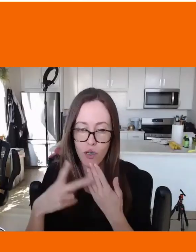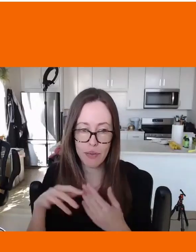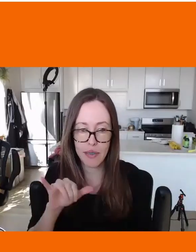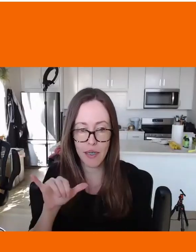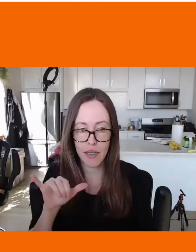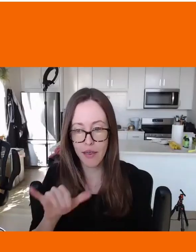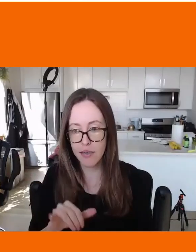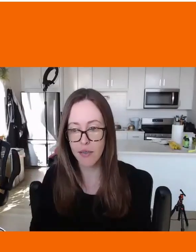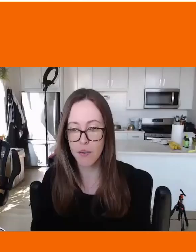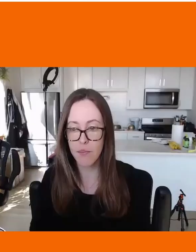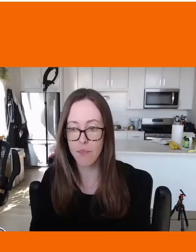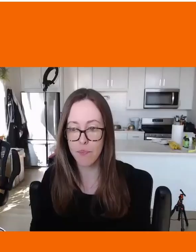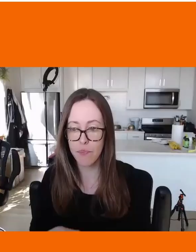to expand more programs like this.